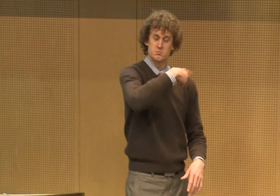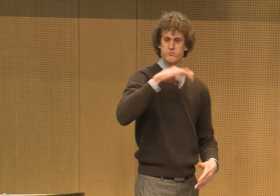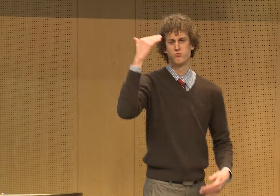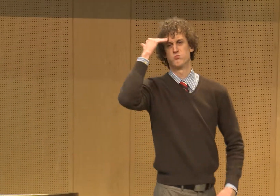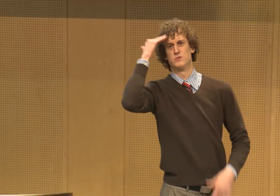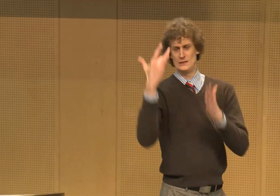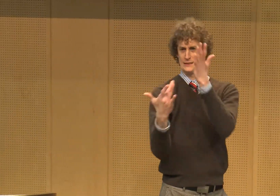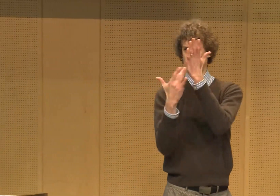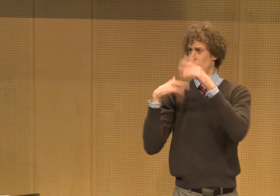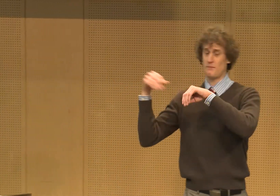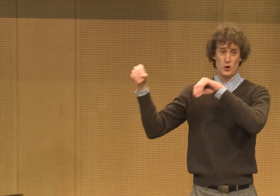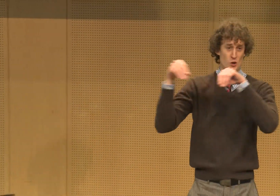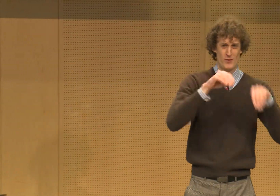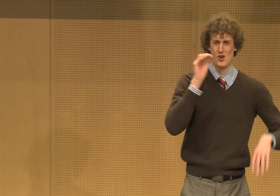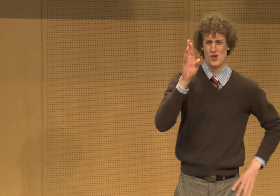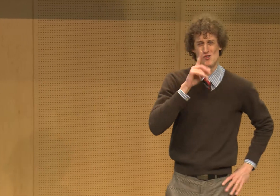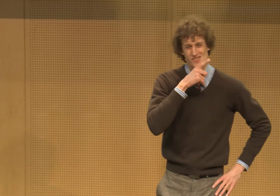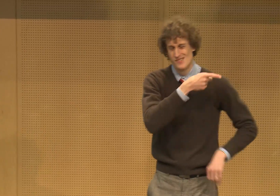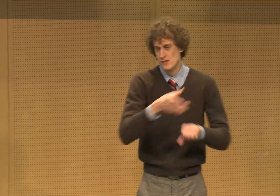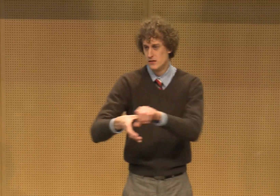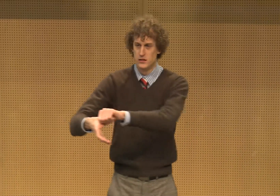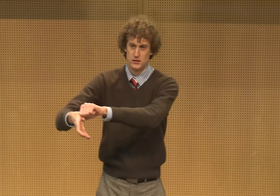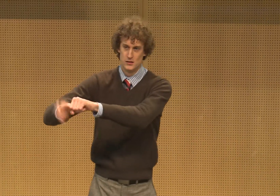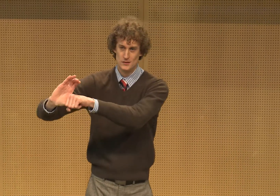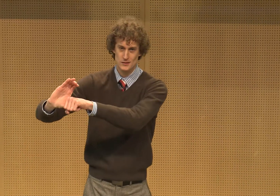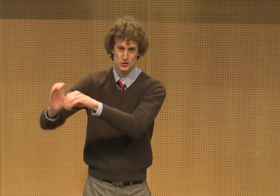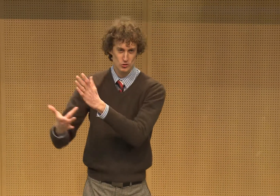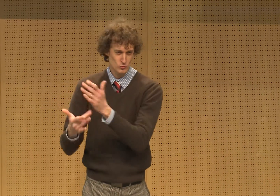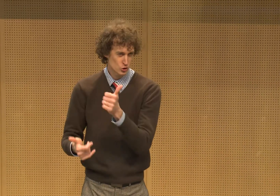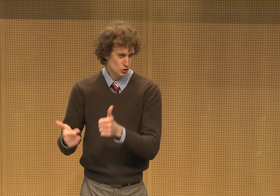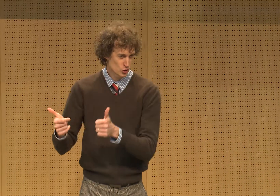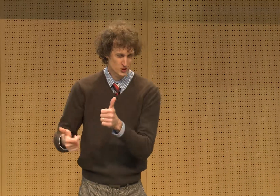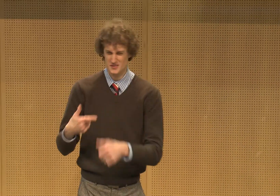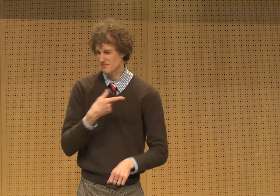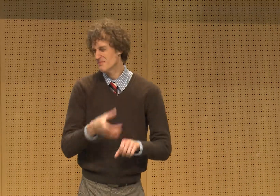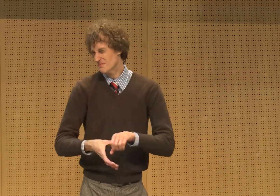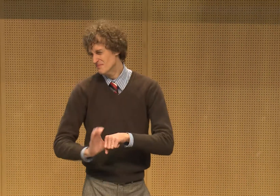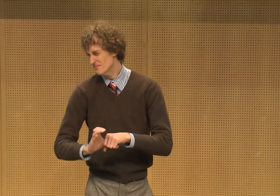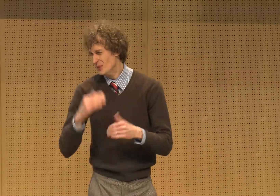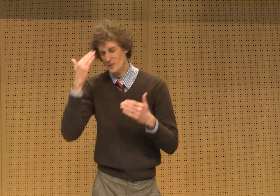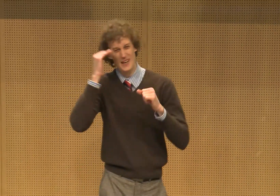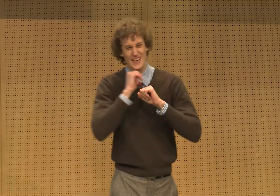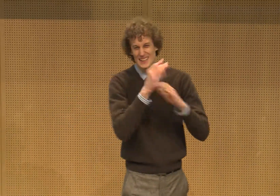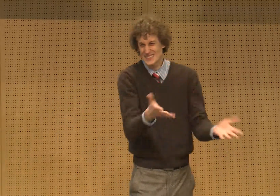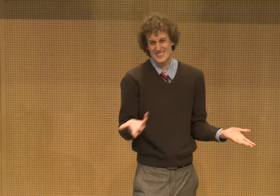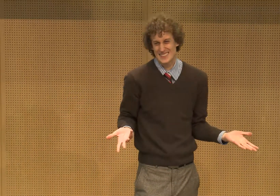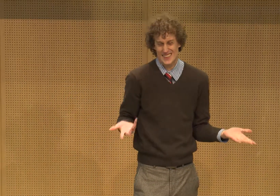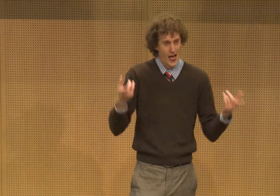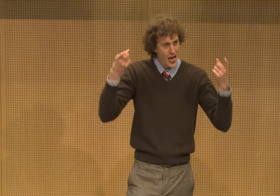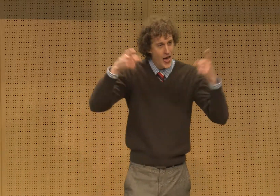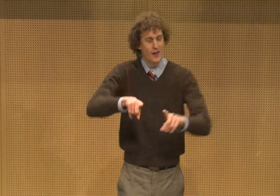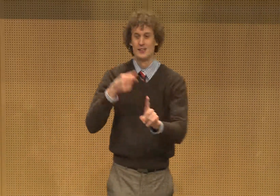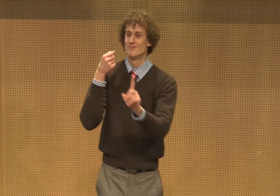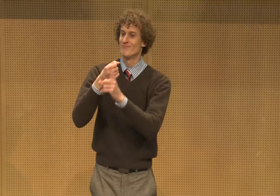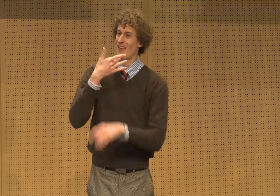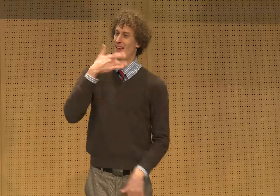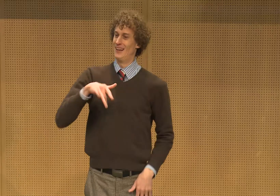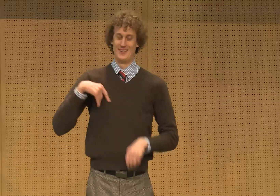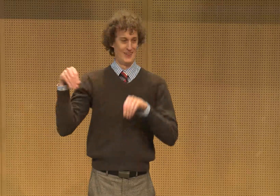My parents were pretty tech savvy. No, my parents did not realize that that was what was going on in the neighborhood.